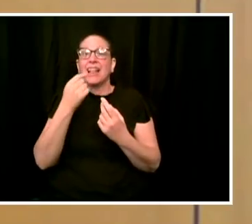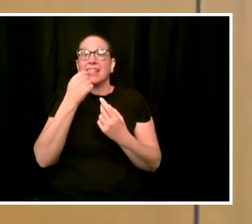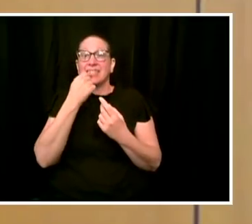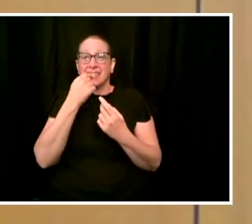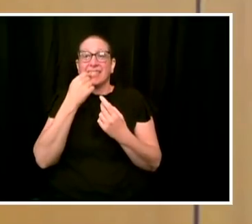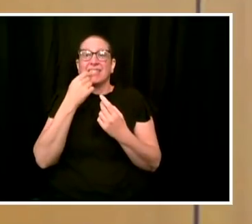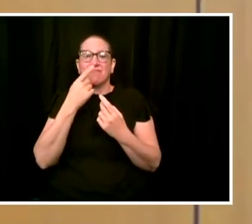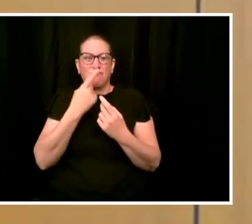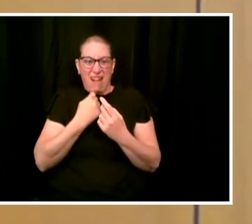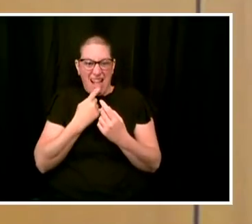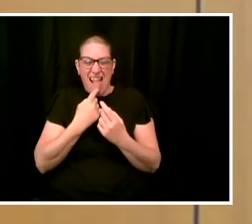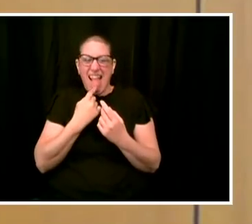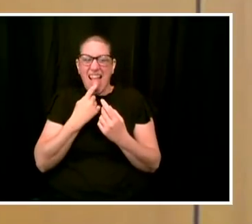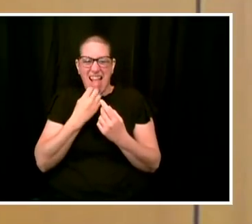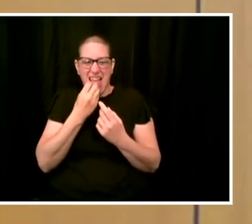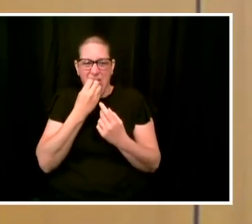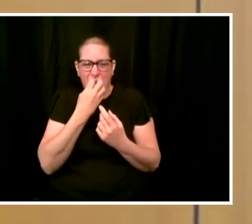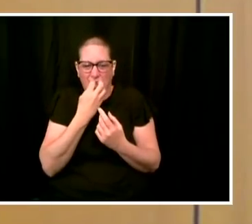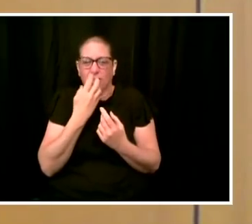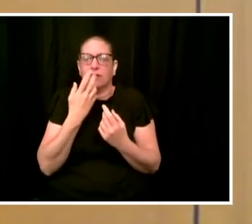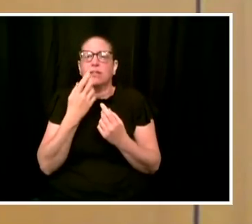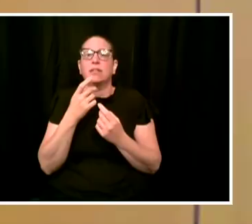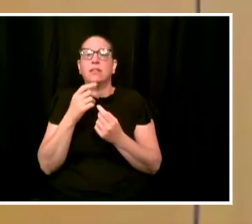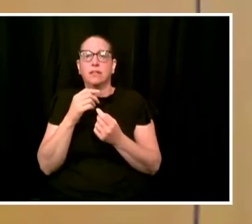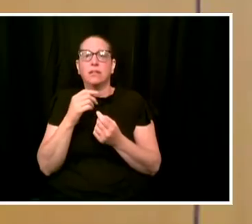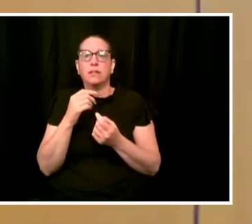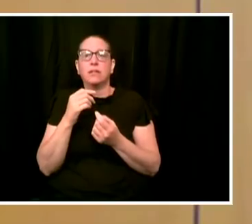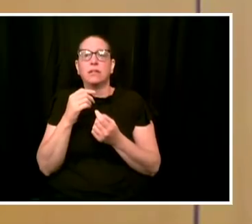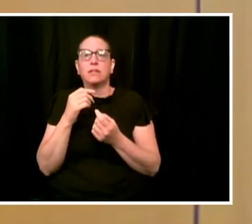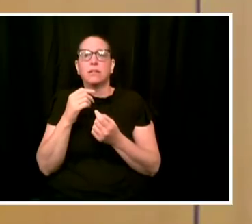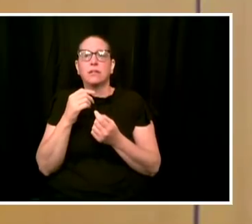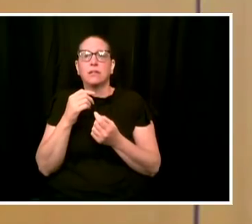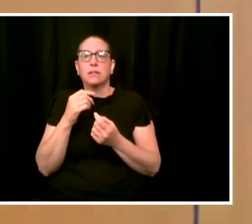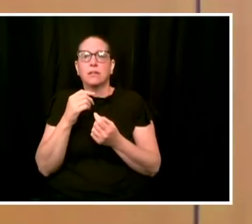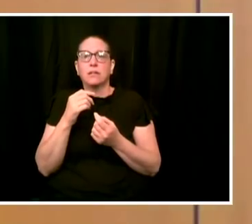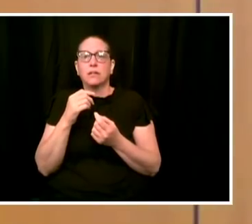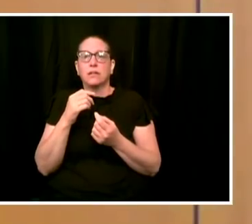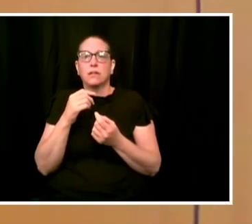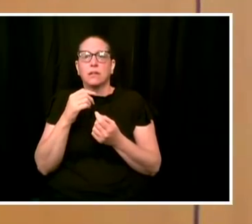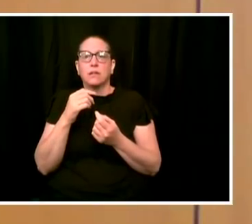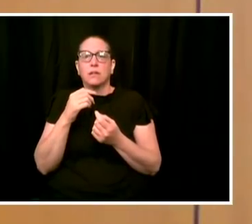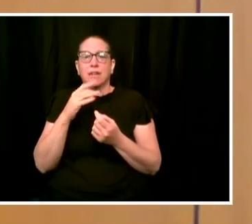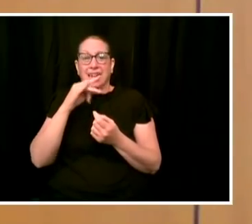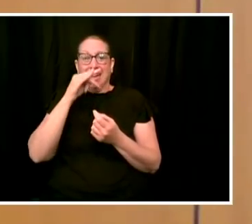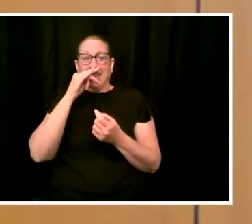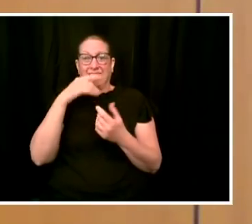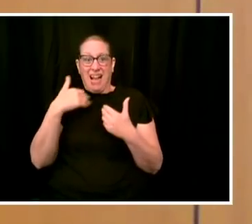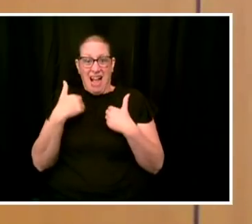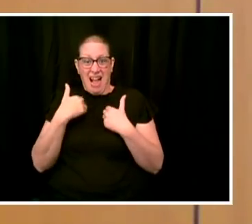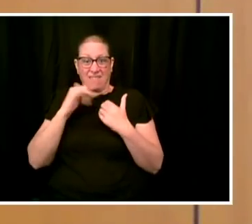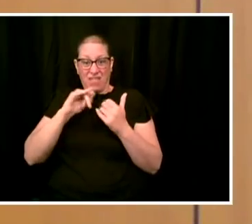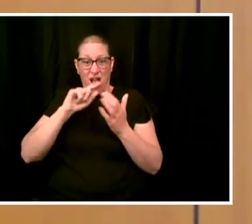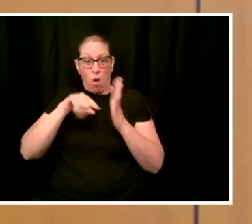SWOLLEN LIPS AND A STRAWBERRY TONGUE. AND THESE